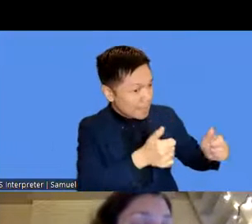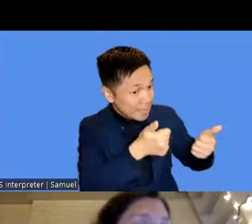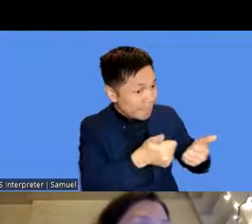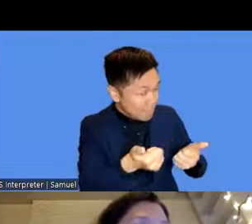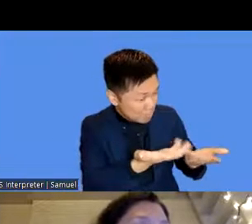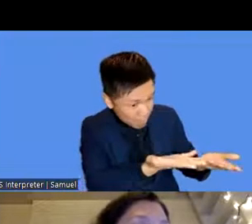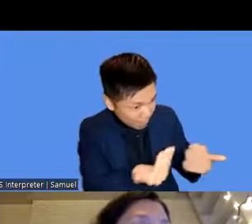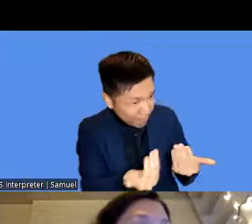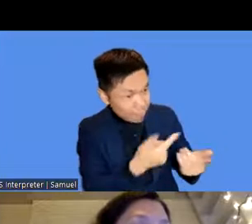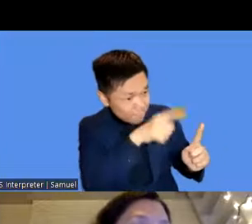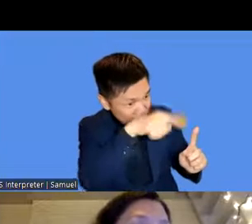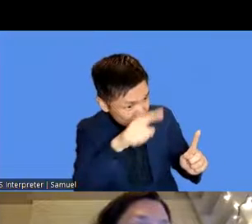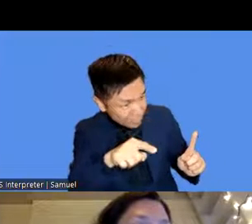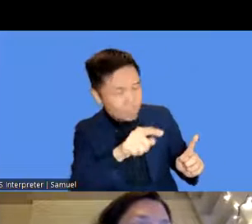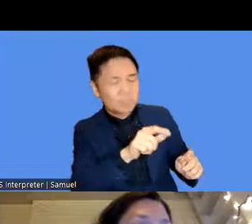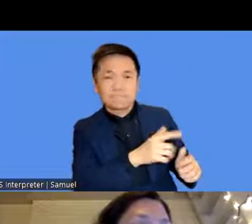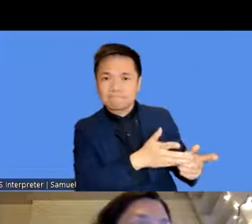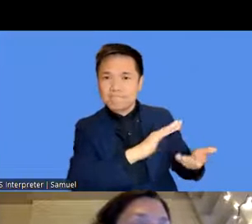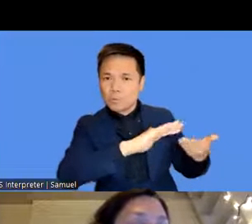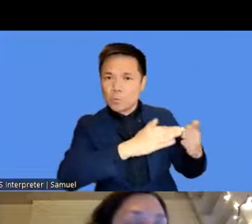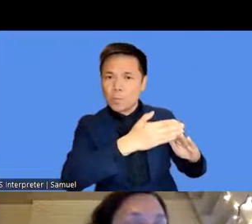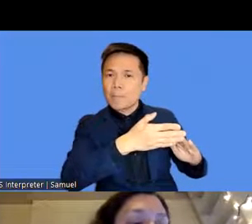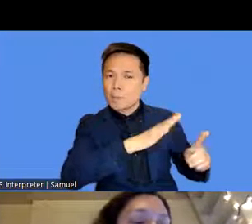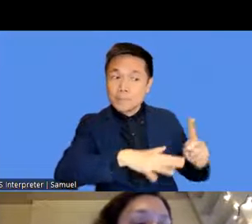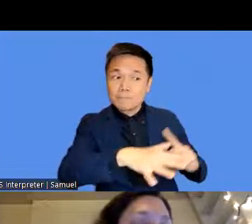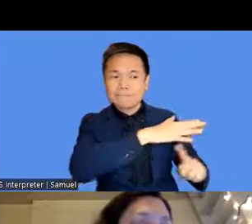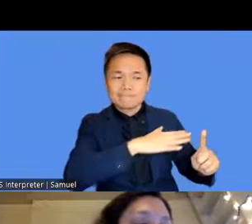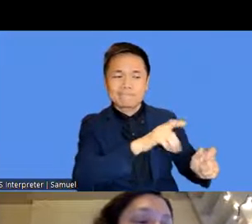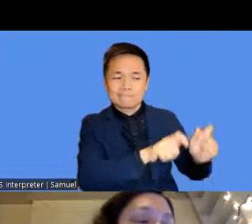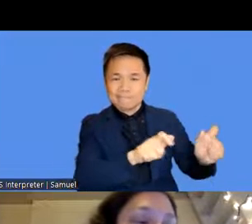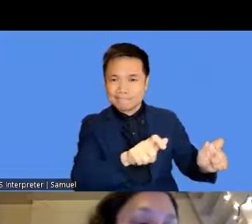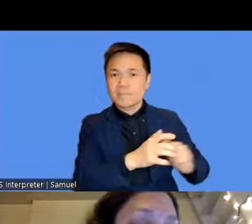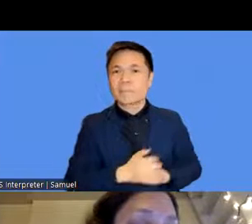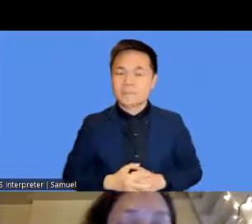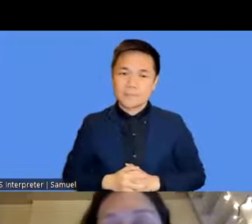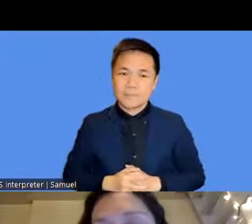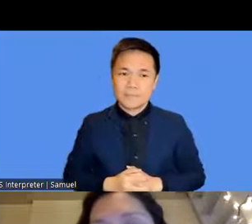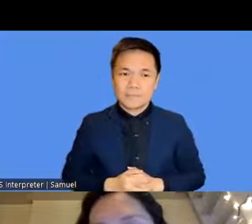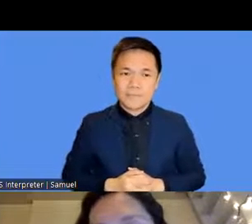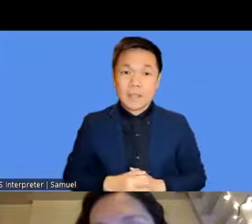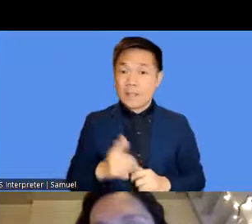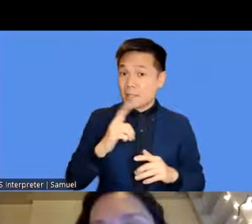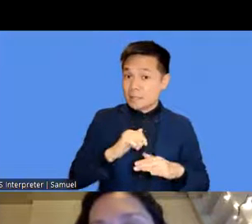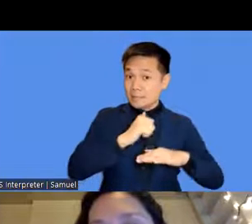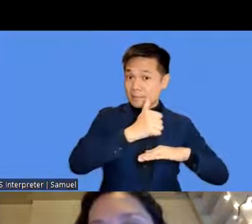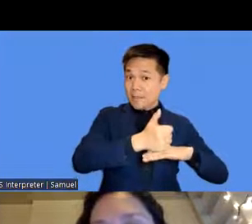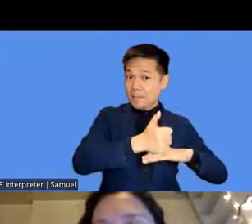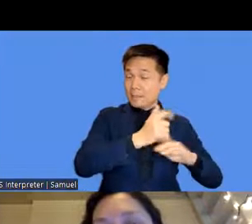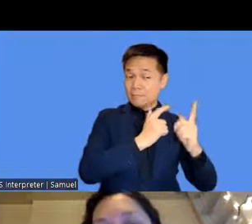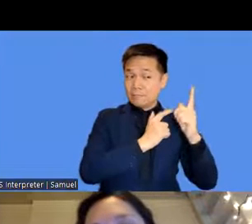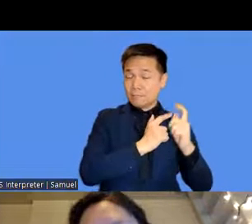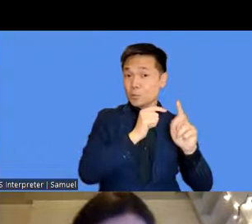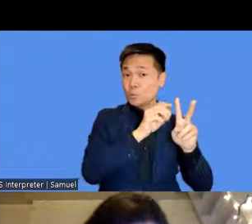The collaborative was first established in 2022 in a UN meeting in Bangkok, and Jose